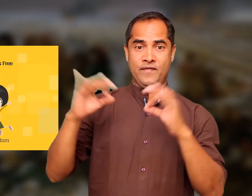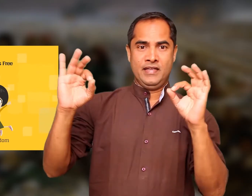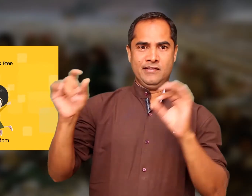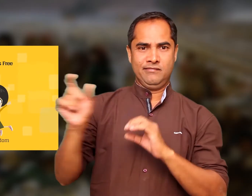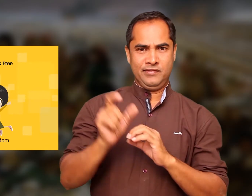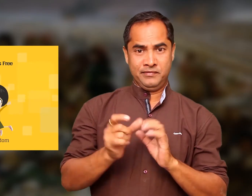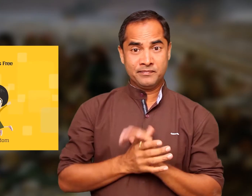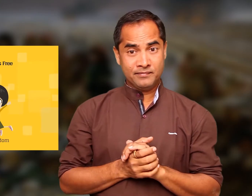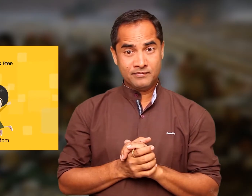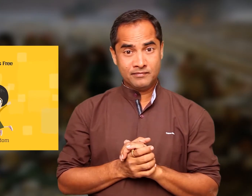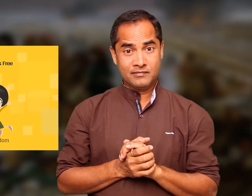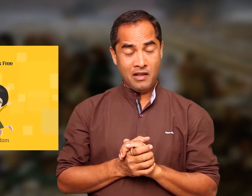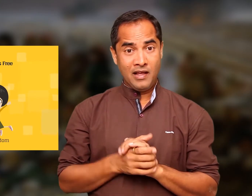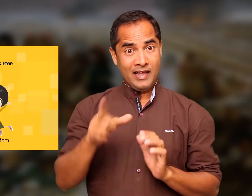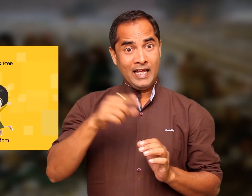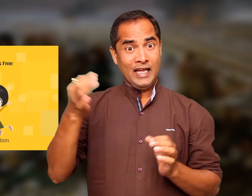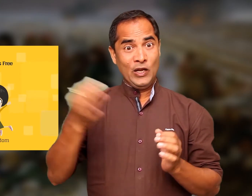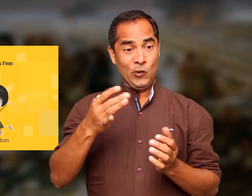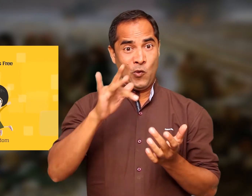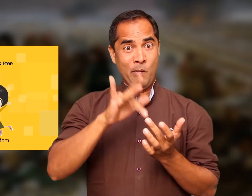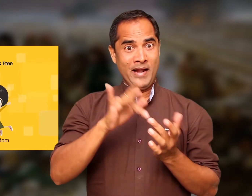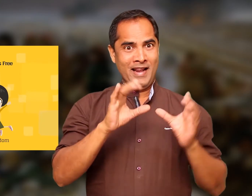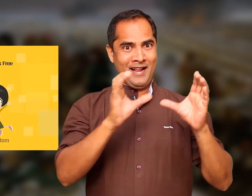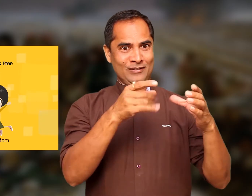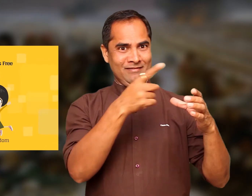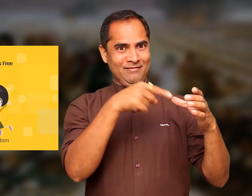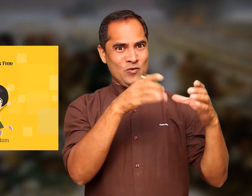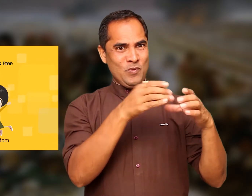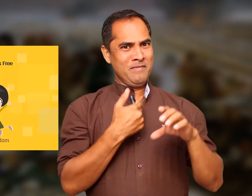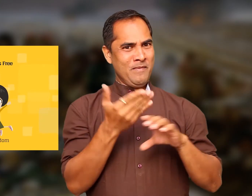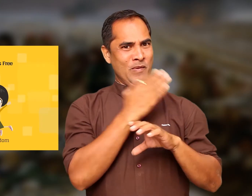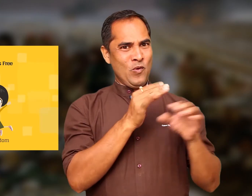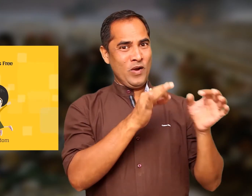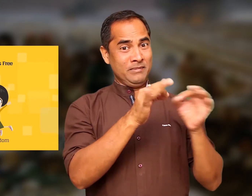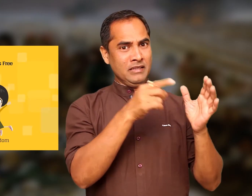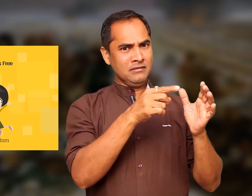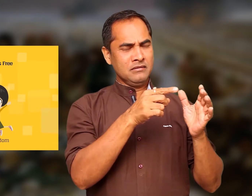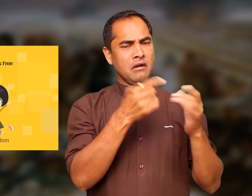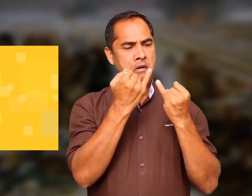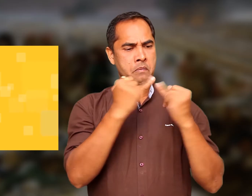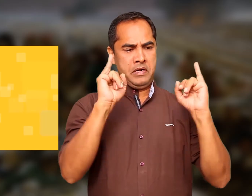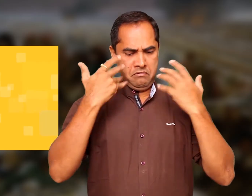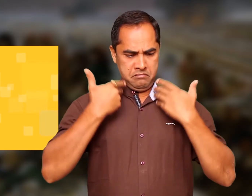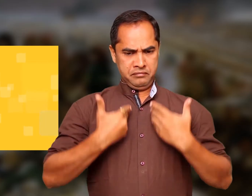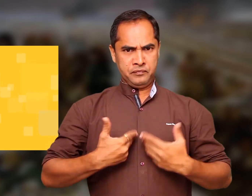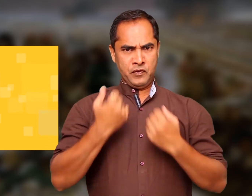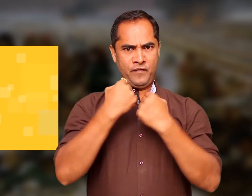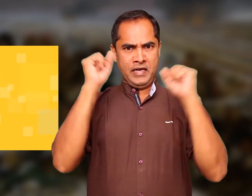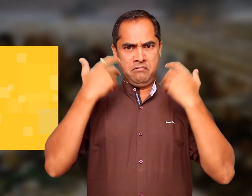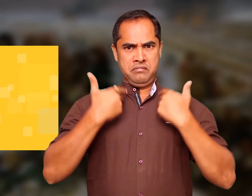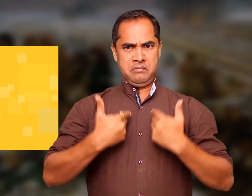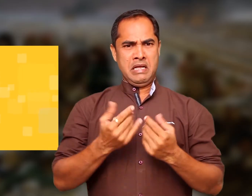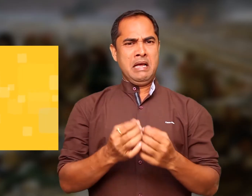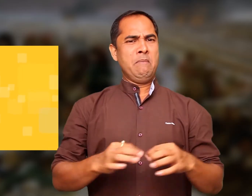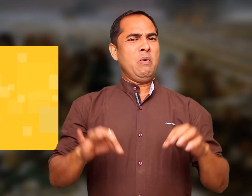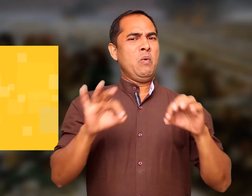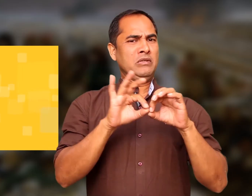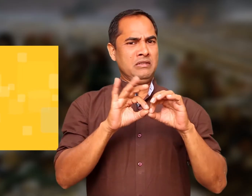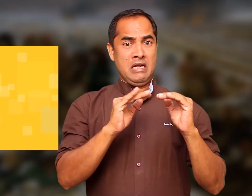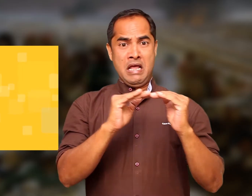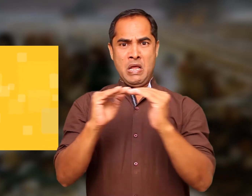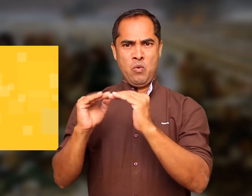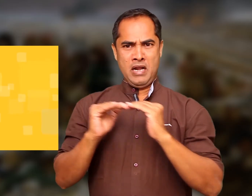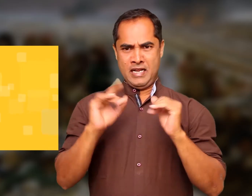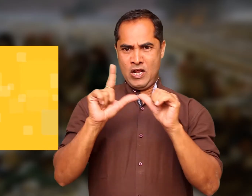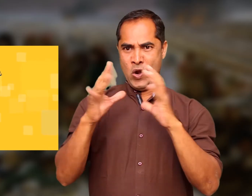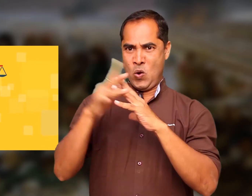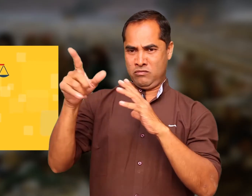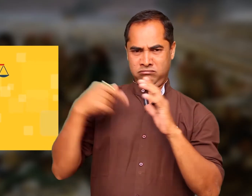'free'. For the new middle classes freedom for the individual - an equality for all